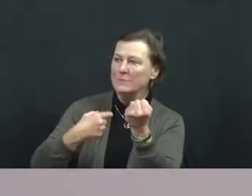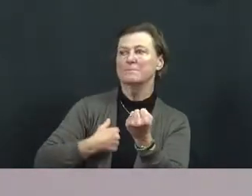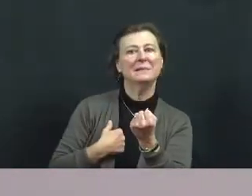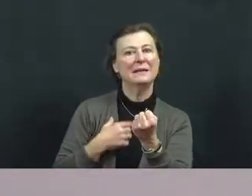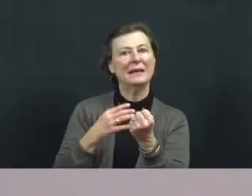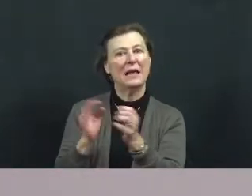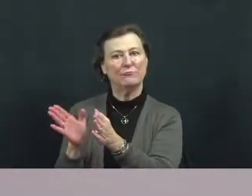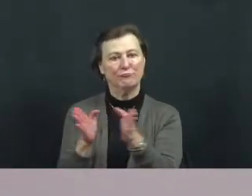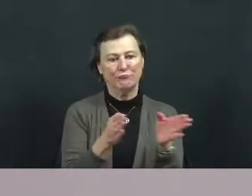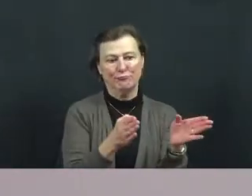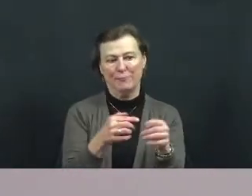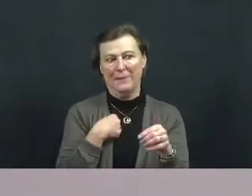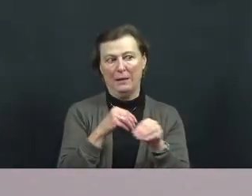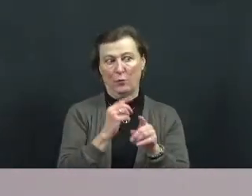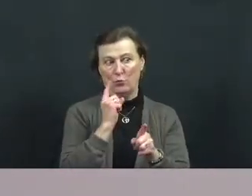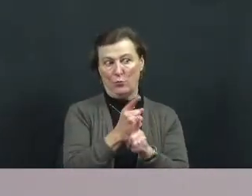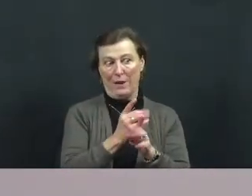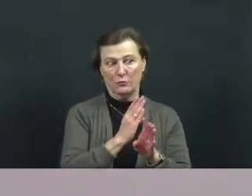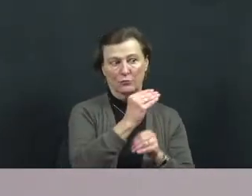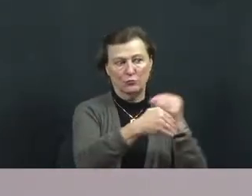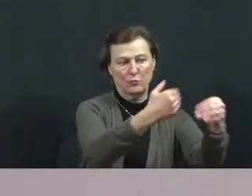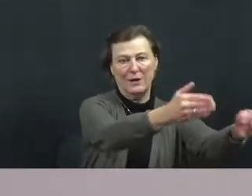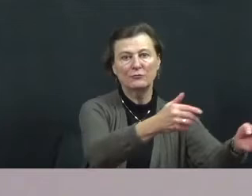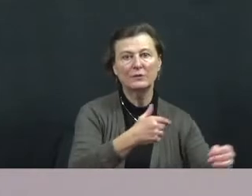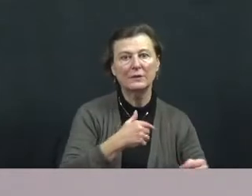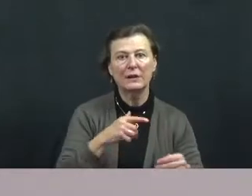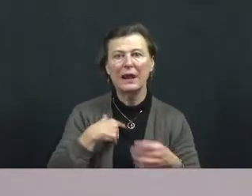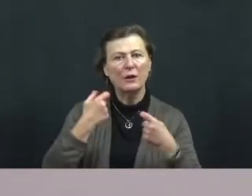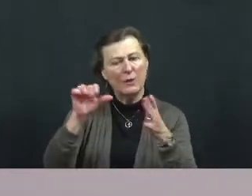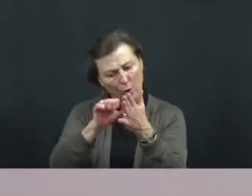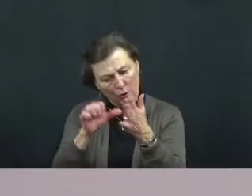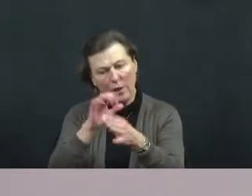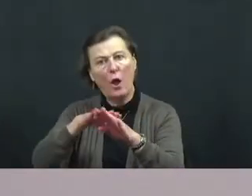I even tried to look her up on Google a couple of years ago, just to say, “Are you aware